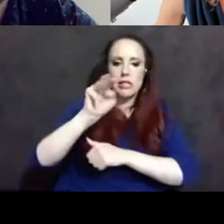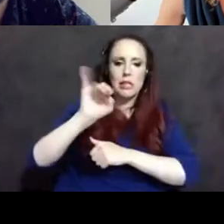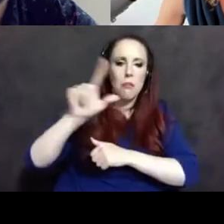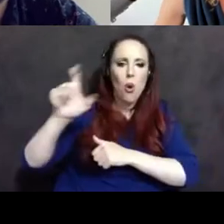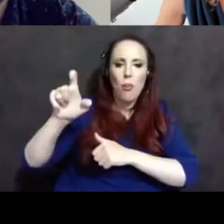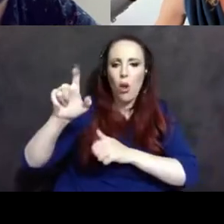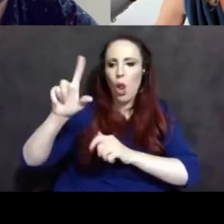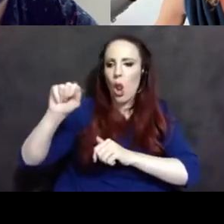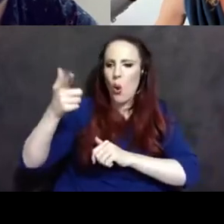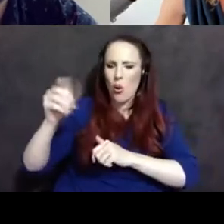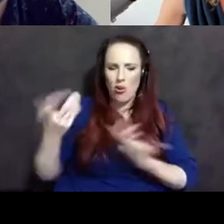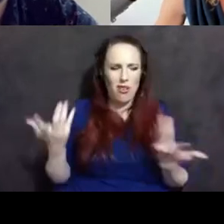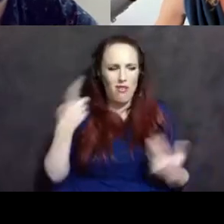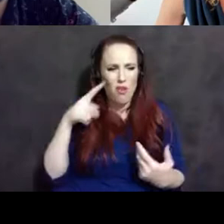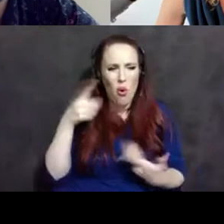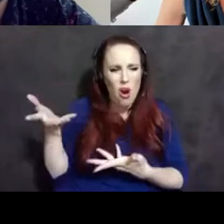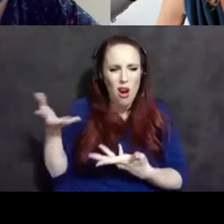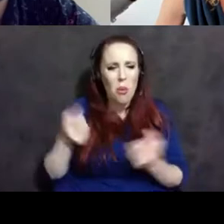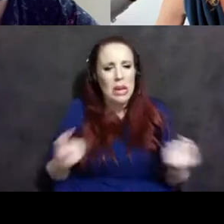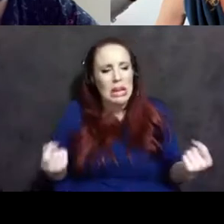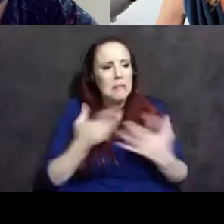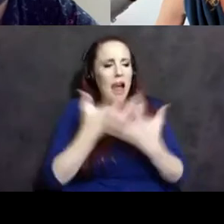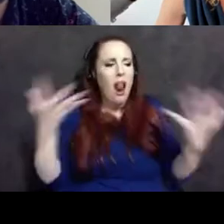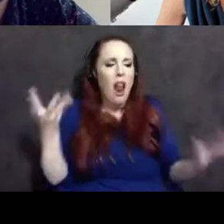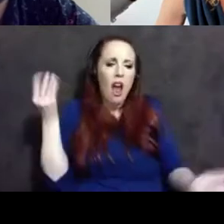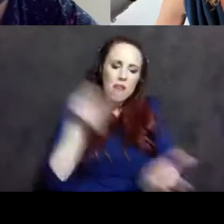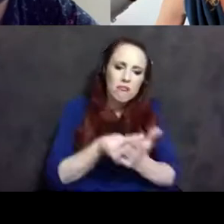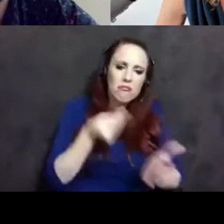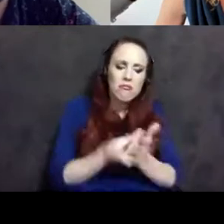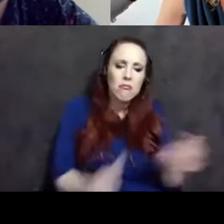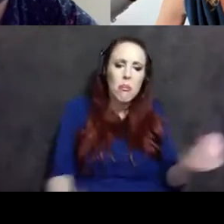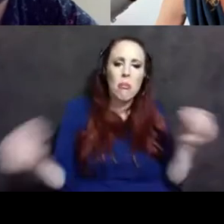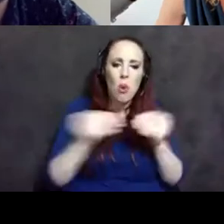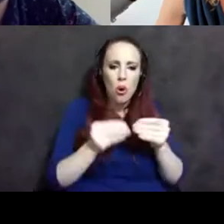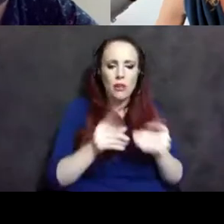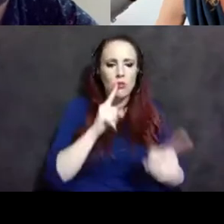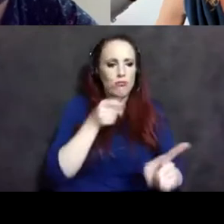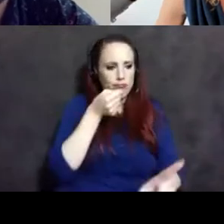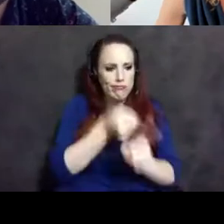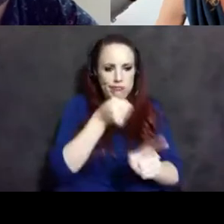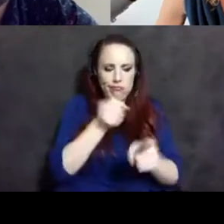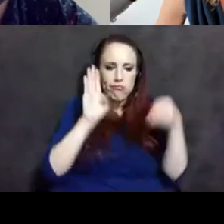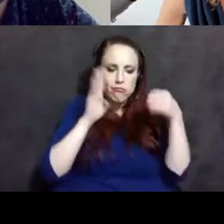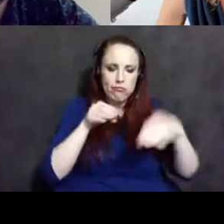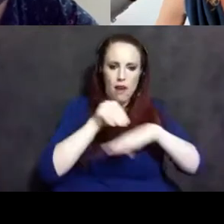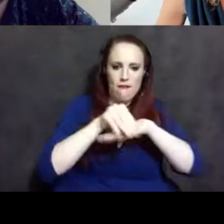When we can spend a lot more to really actually directly impact and help communities.